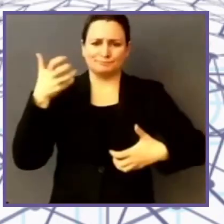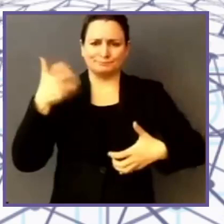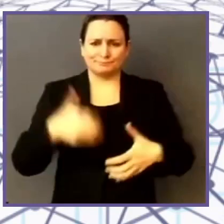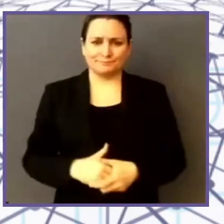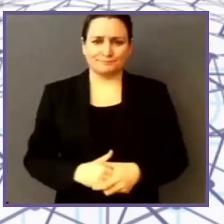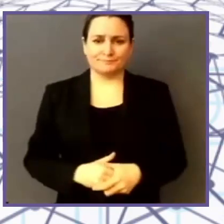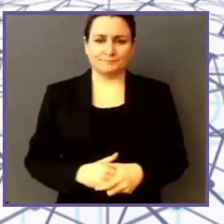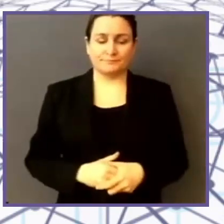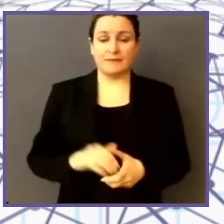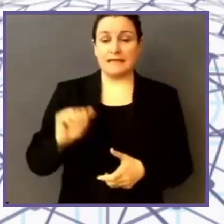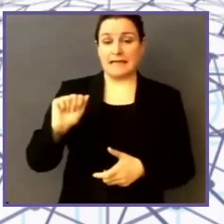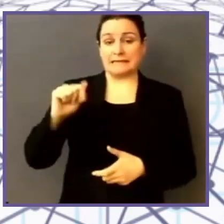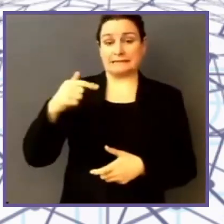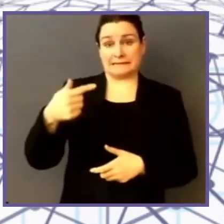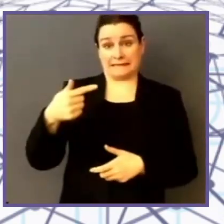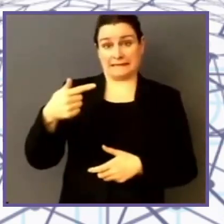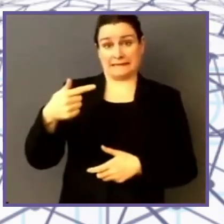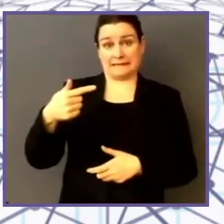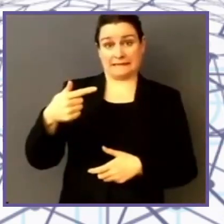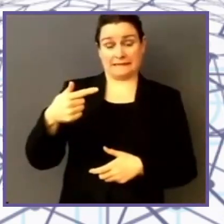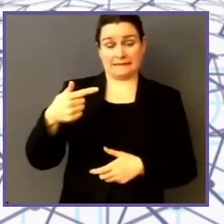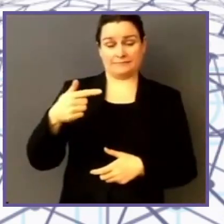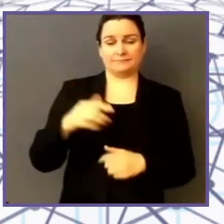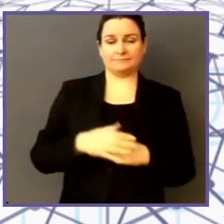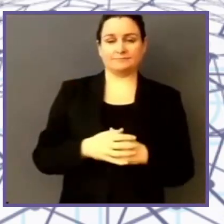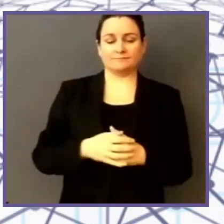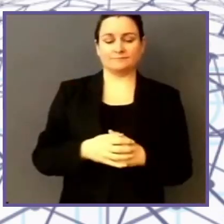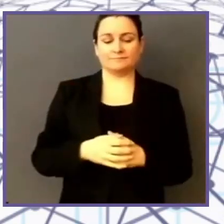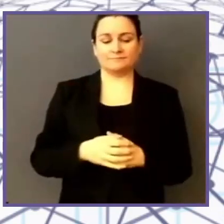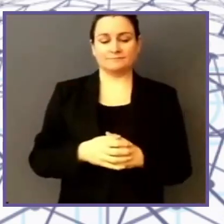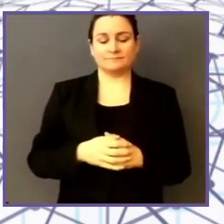At the heart of sorry, at innovation without having eight users at the core of our design